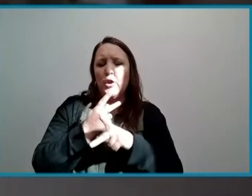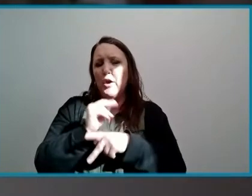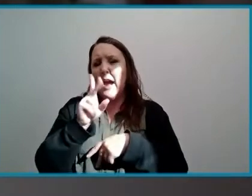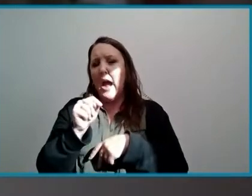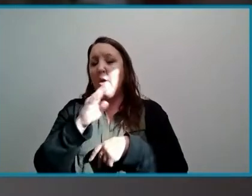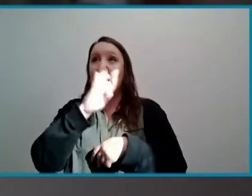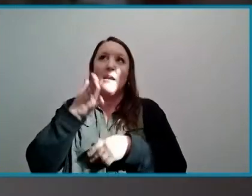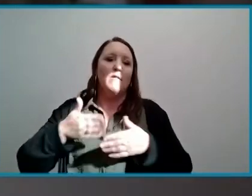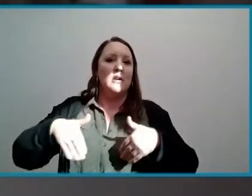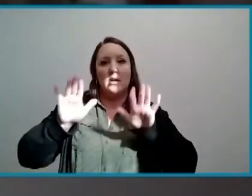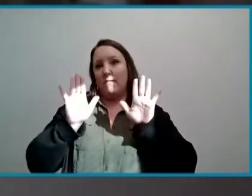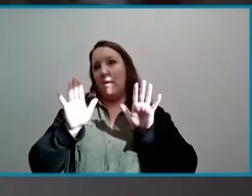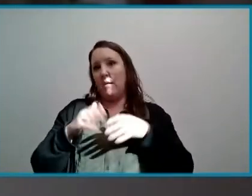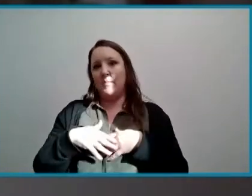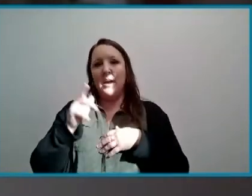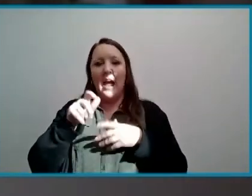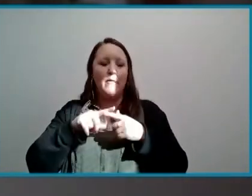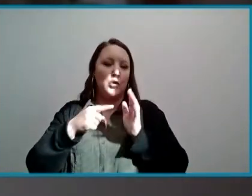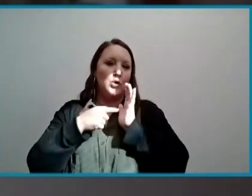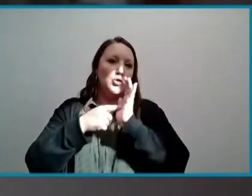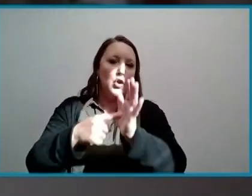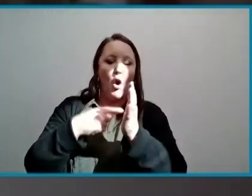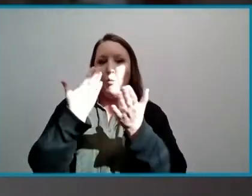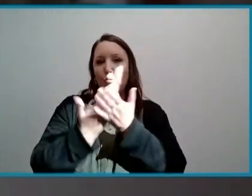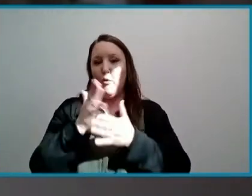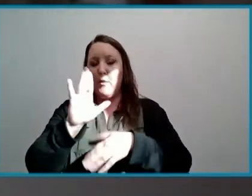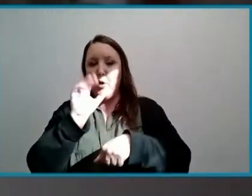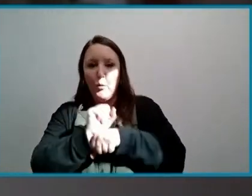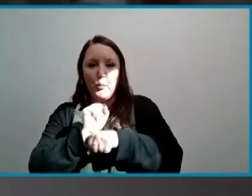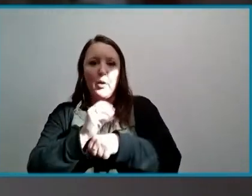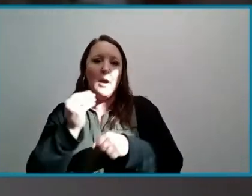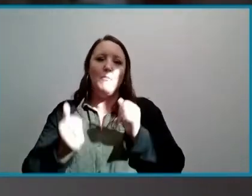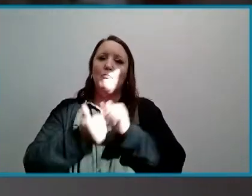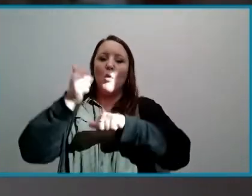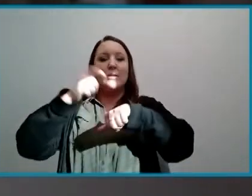you gotta show your work and a lot of times you can't immediately